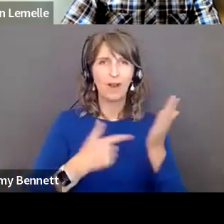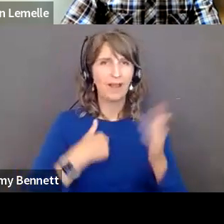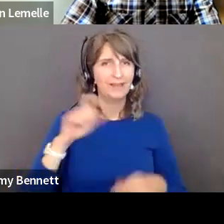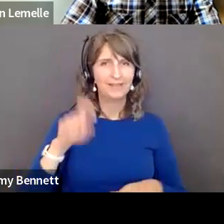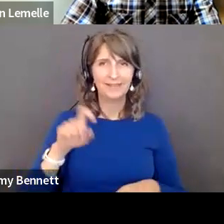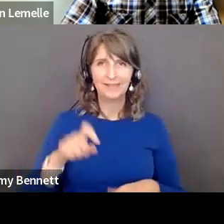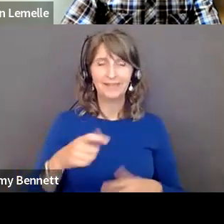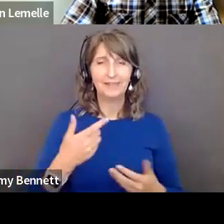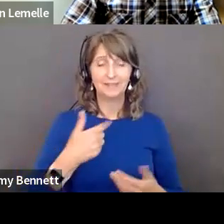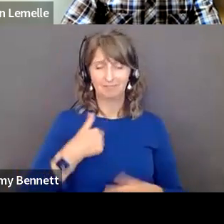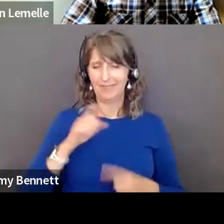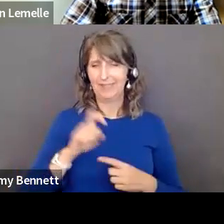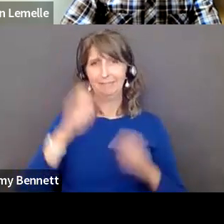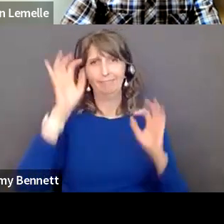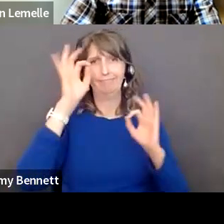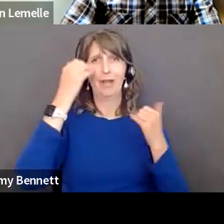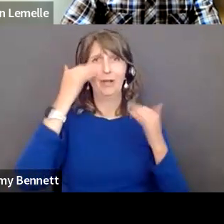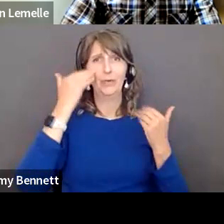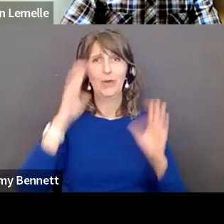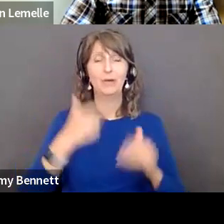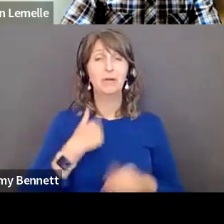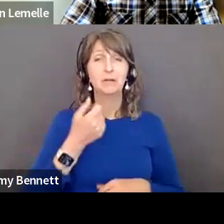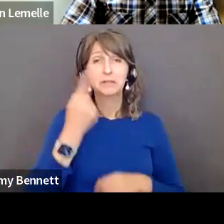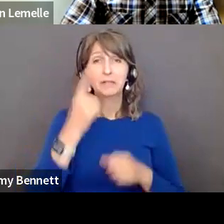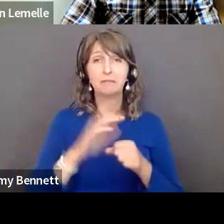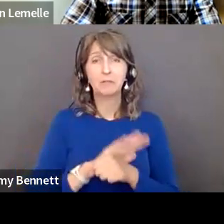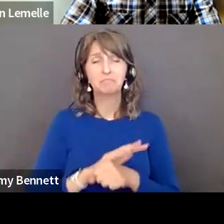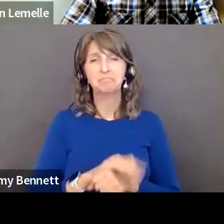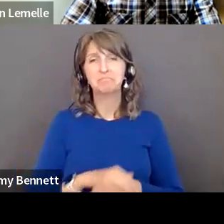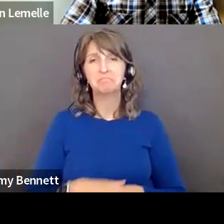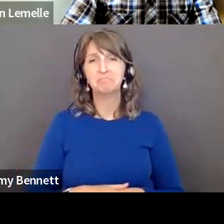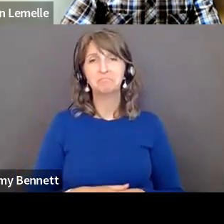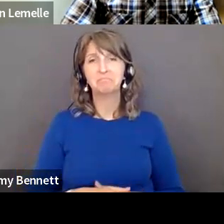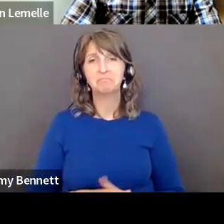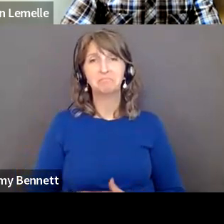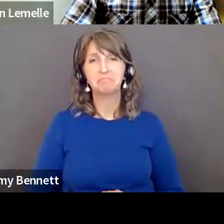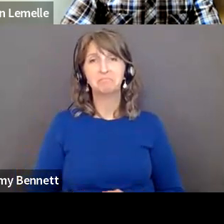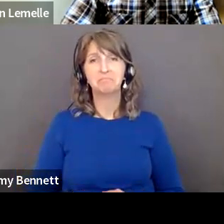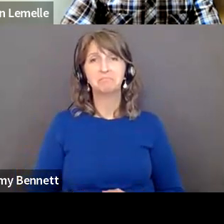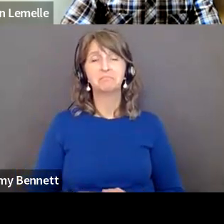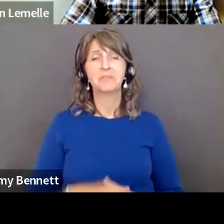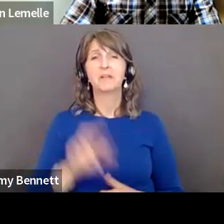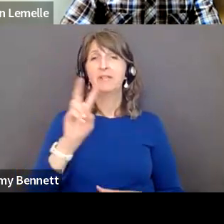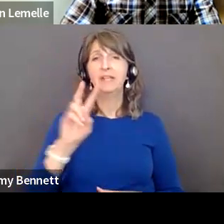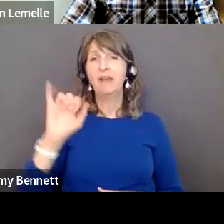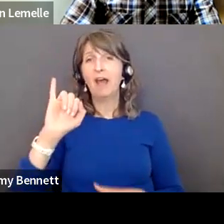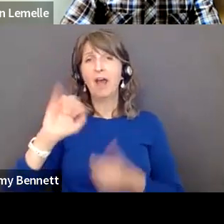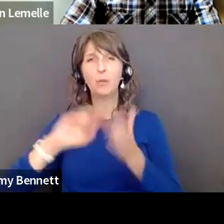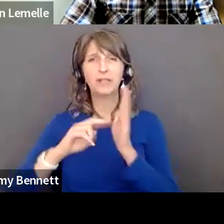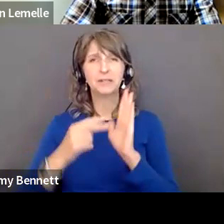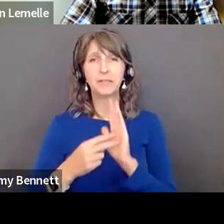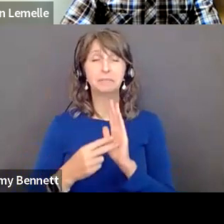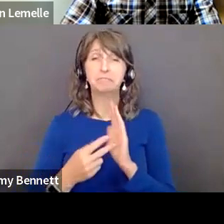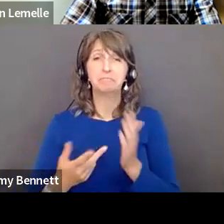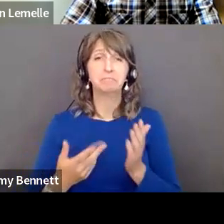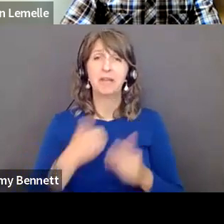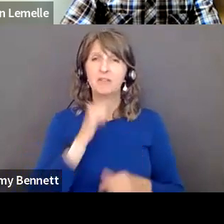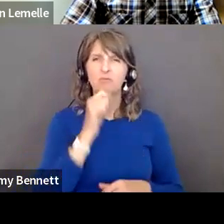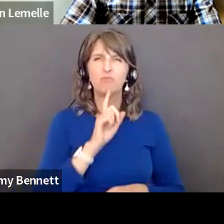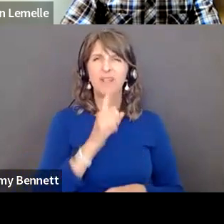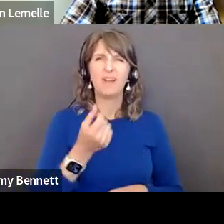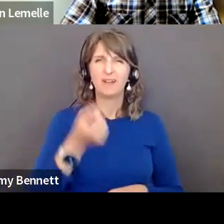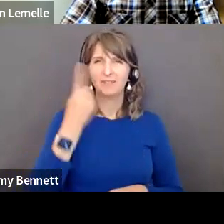I was young and didn't really understand the whole concept that I was visually impaired and not everyone was like me.